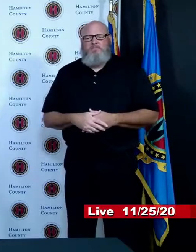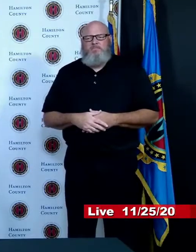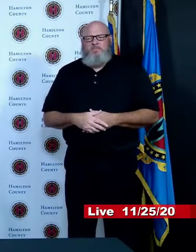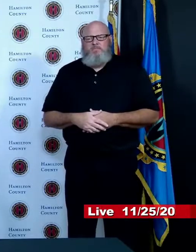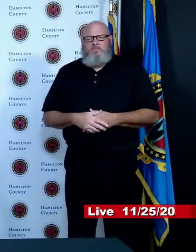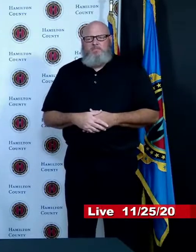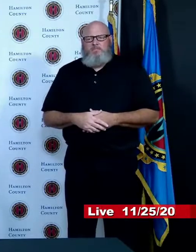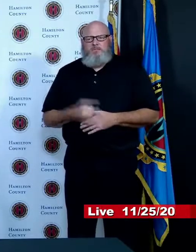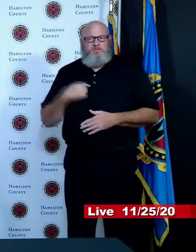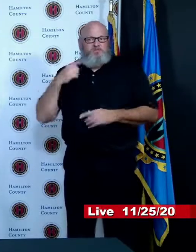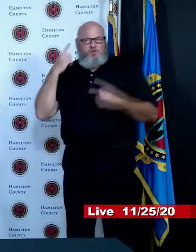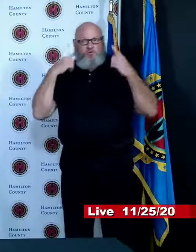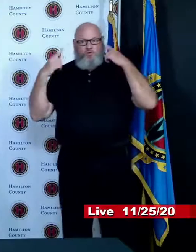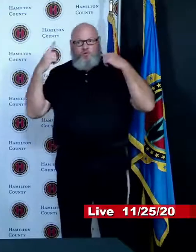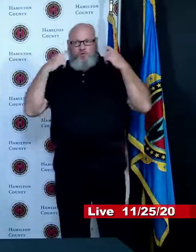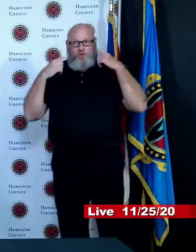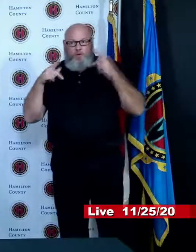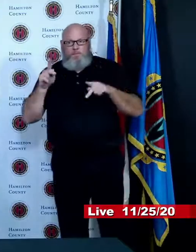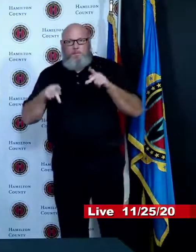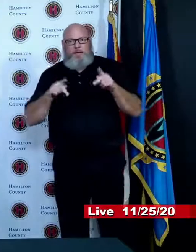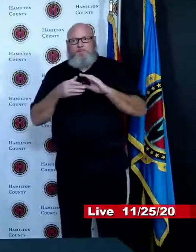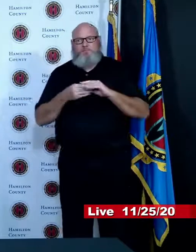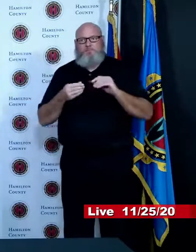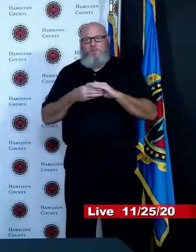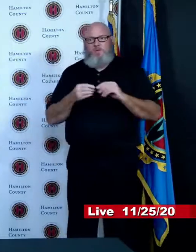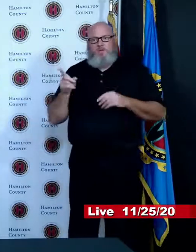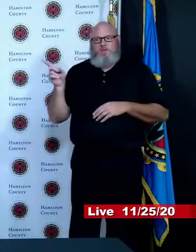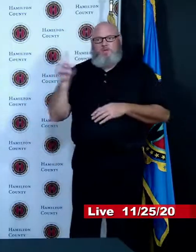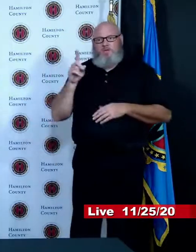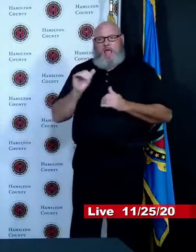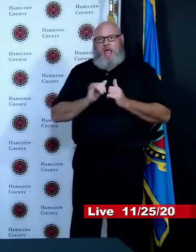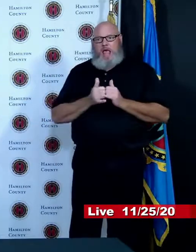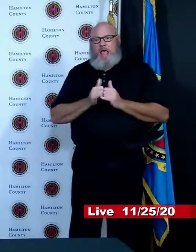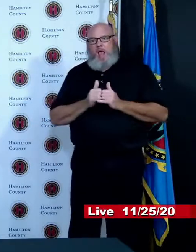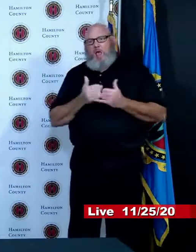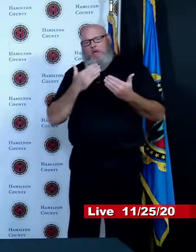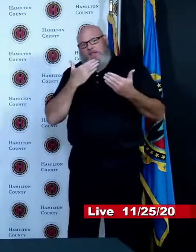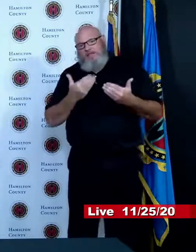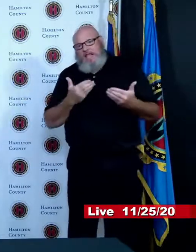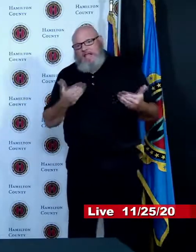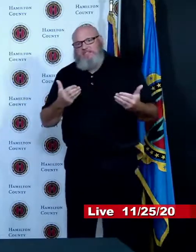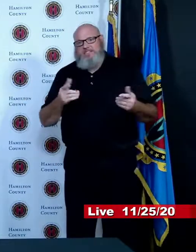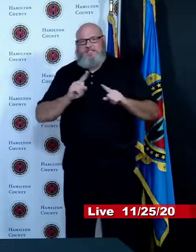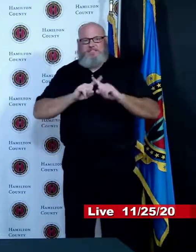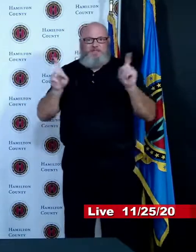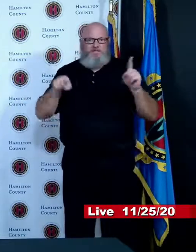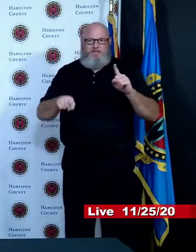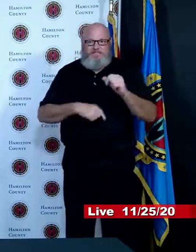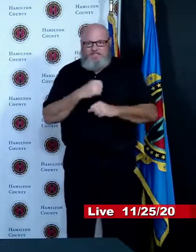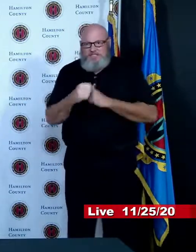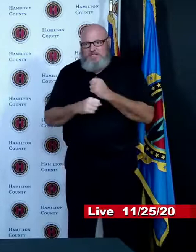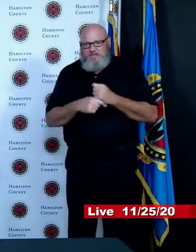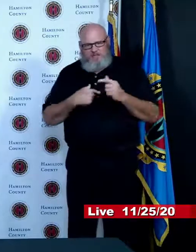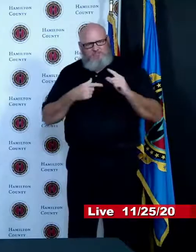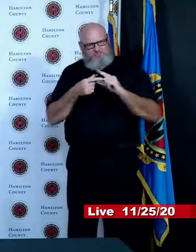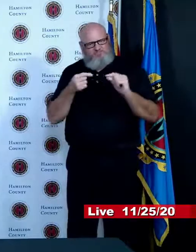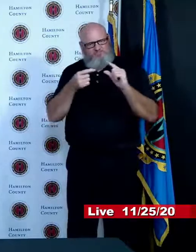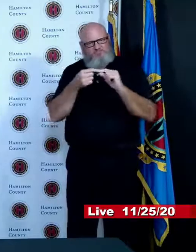individuals that have altered their behavior so you know that's what Greg has been saying for weeks now that's what I've been saying for weeks now